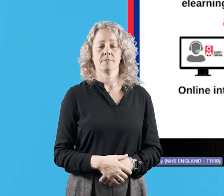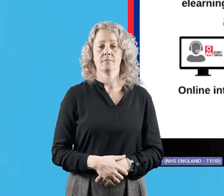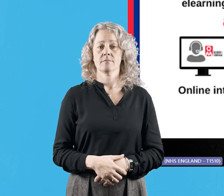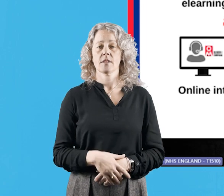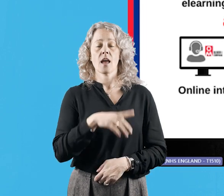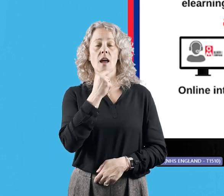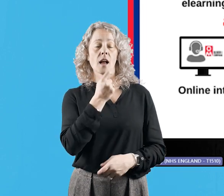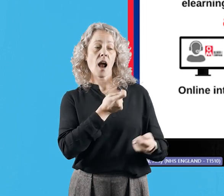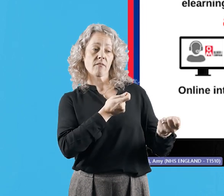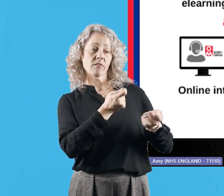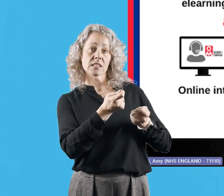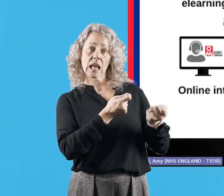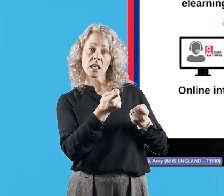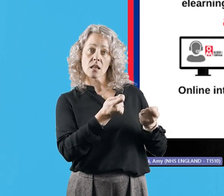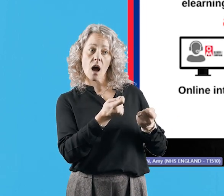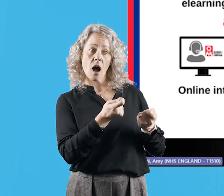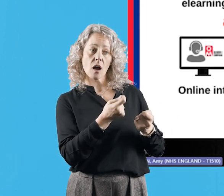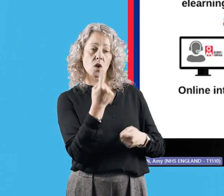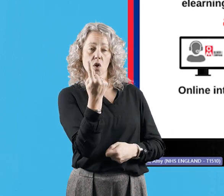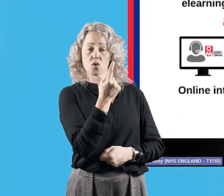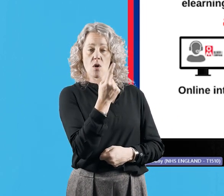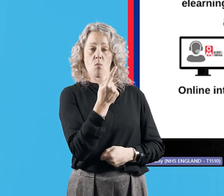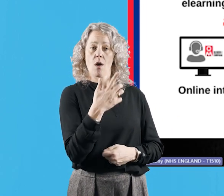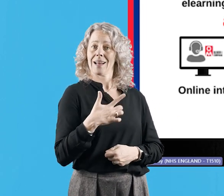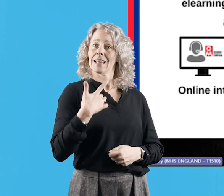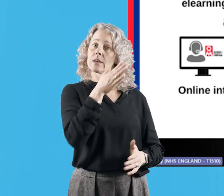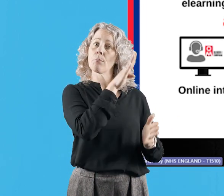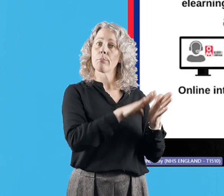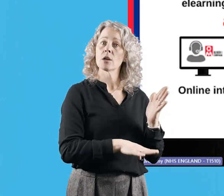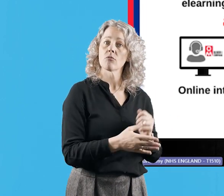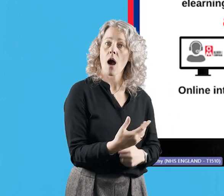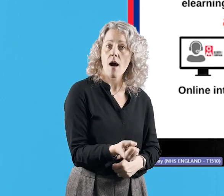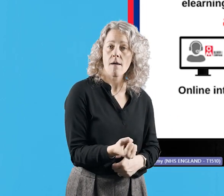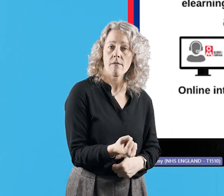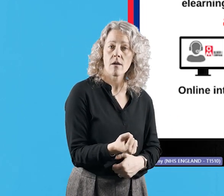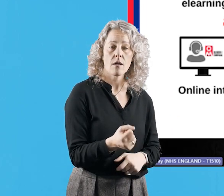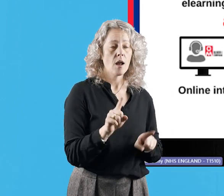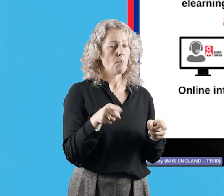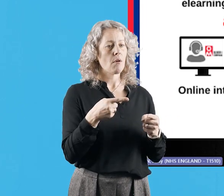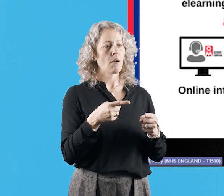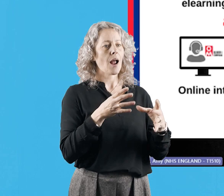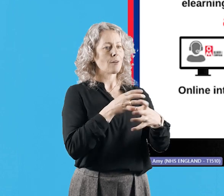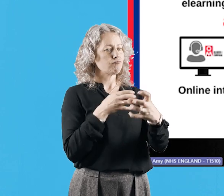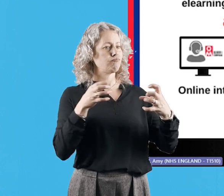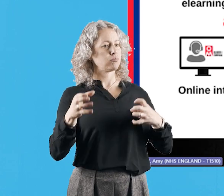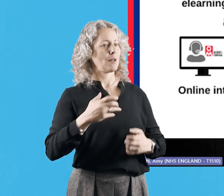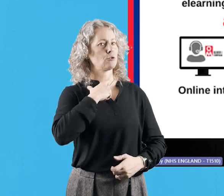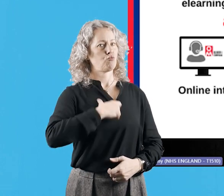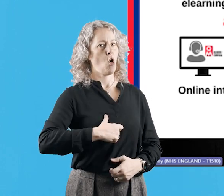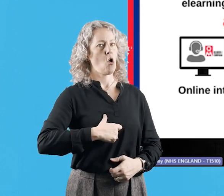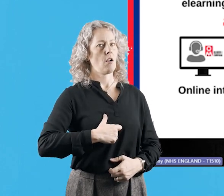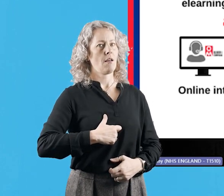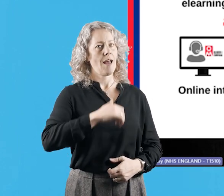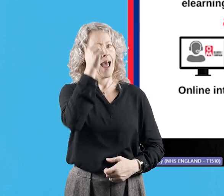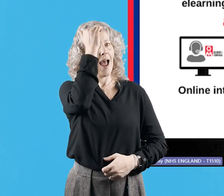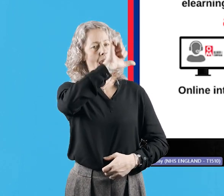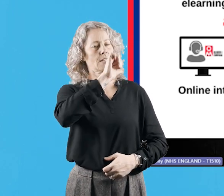Now there's nothing to stop the facilitator being somebody with lived experience, but they can't replace the role of the expert